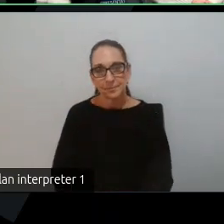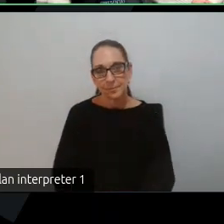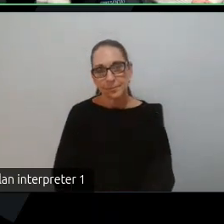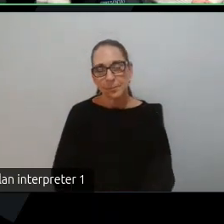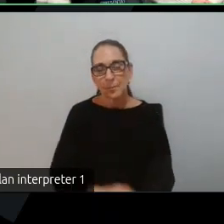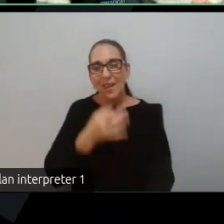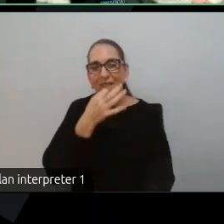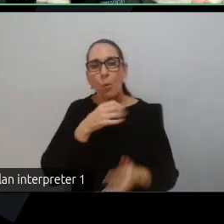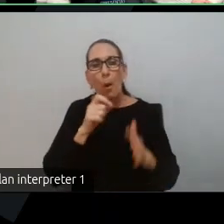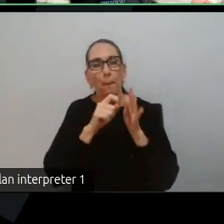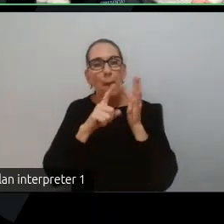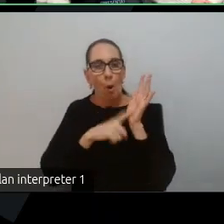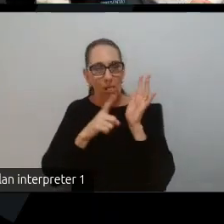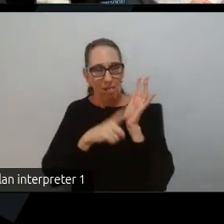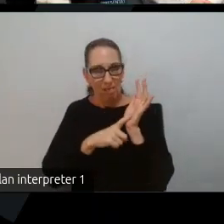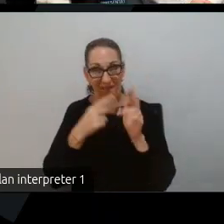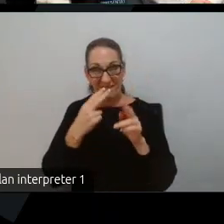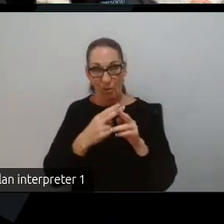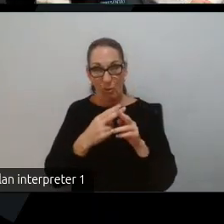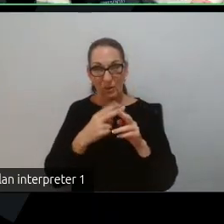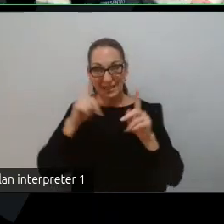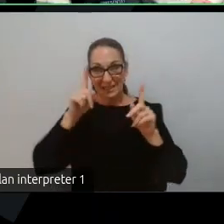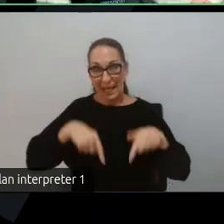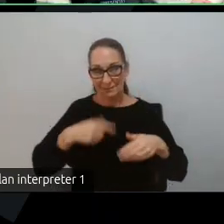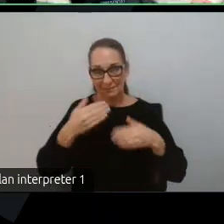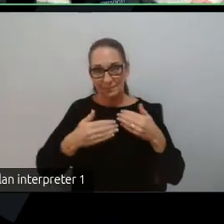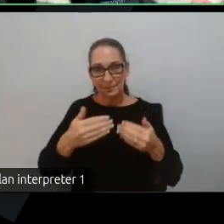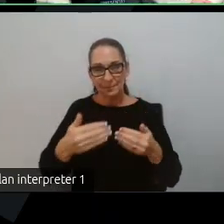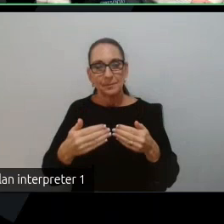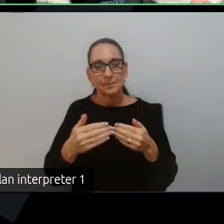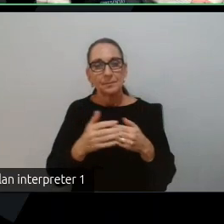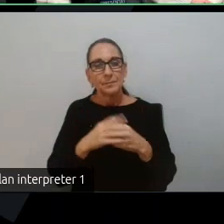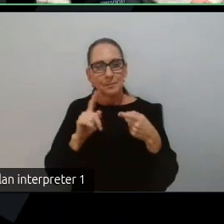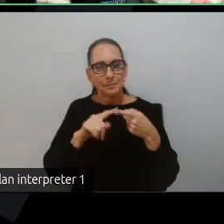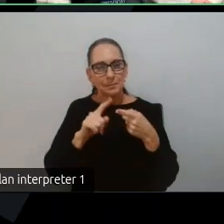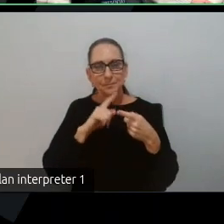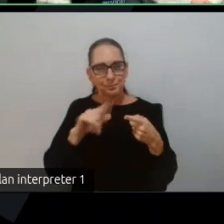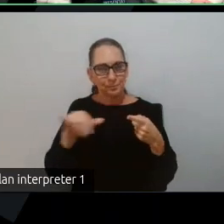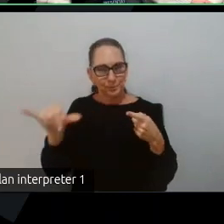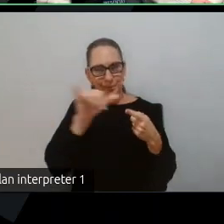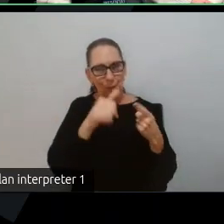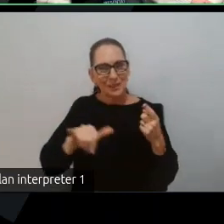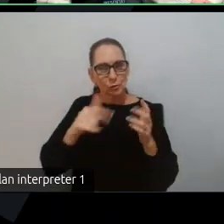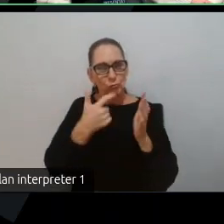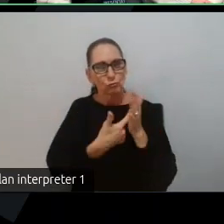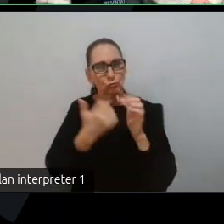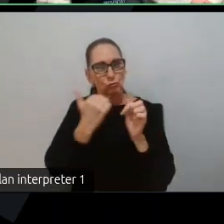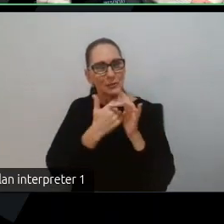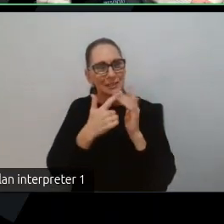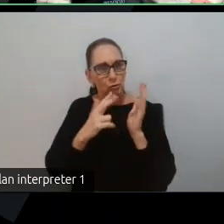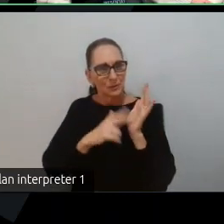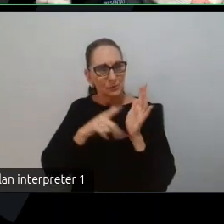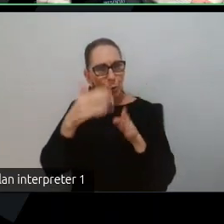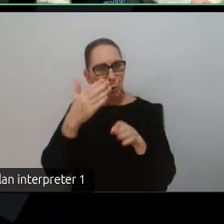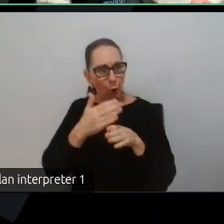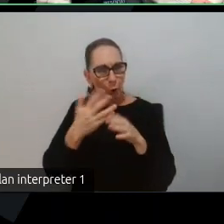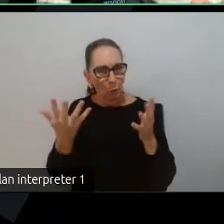to get us started. Um, so the first one is which region do you work in? Southeast Queensland, far